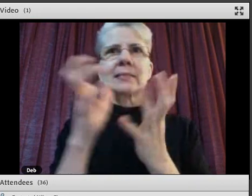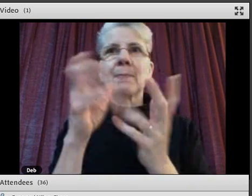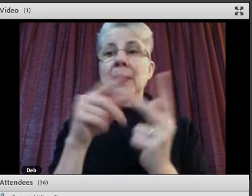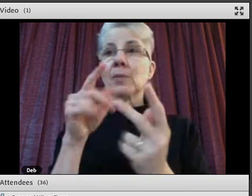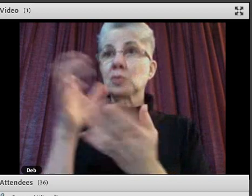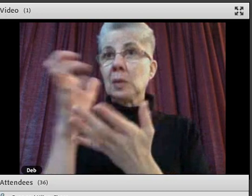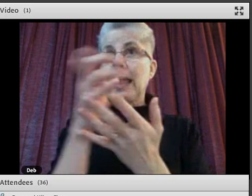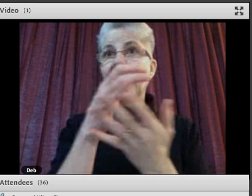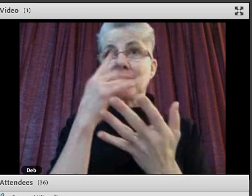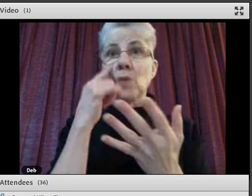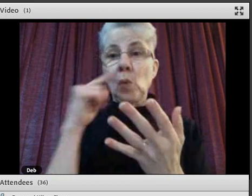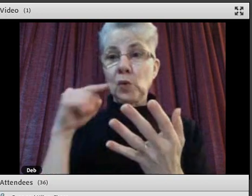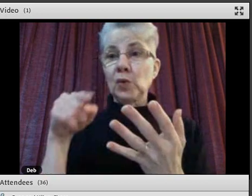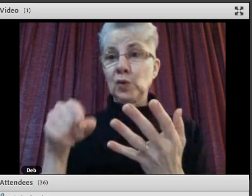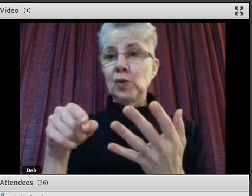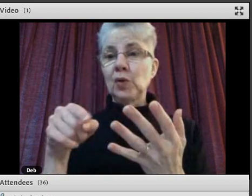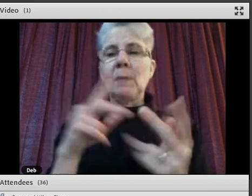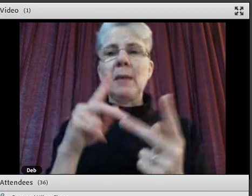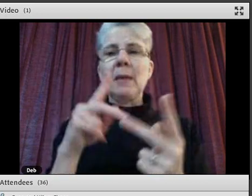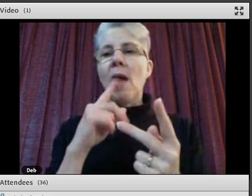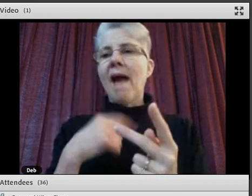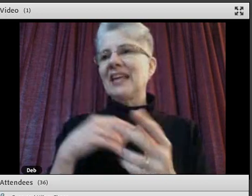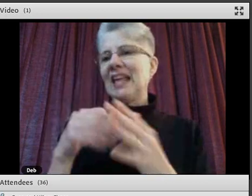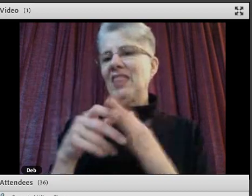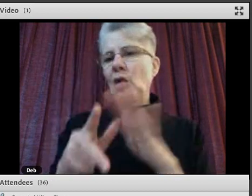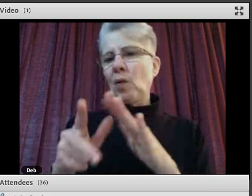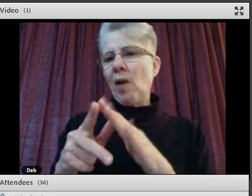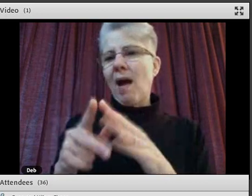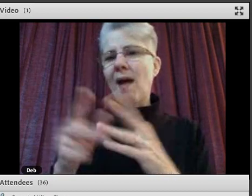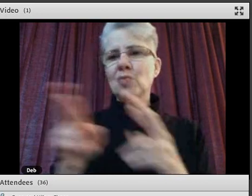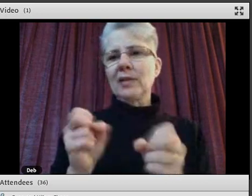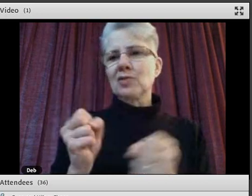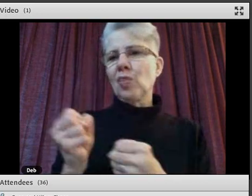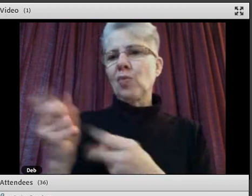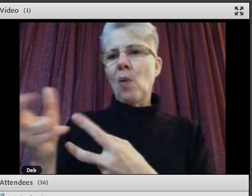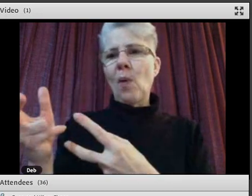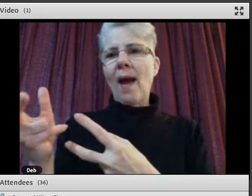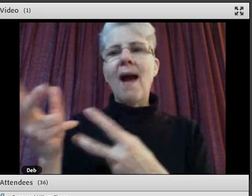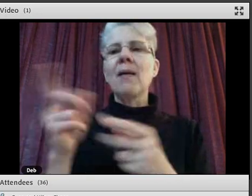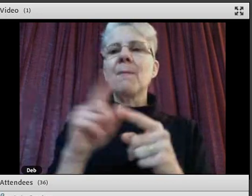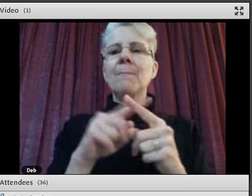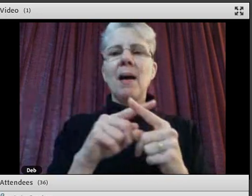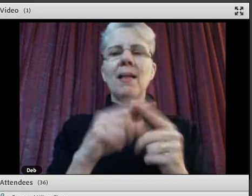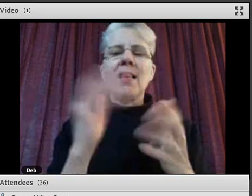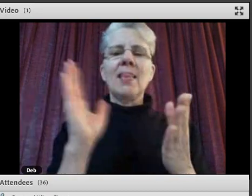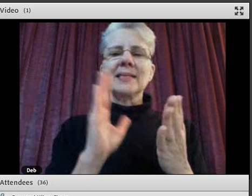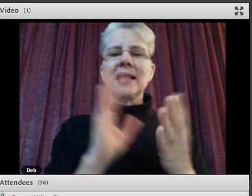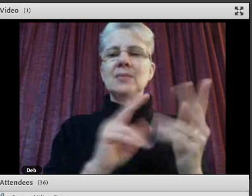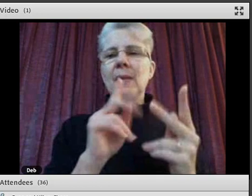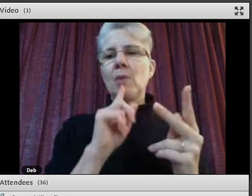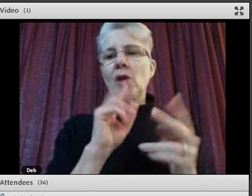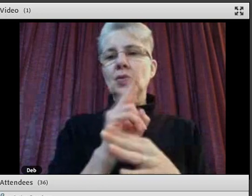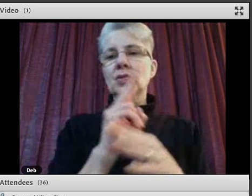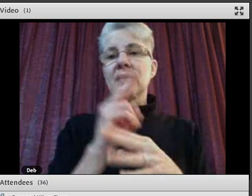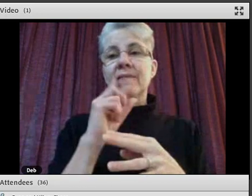People usually have it sitting in their garage ready to throw away. Less and less, people are using it for Amazon,